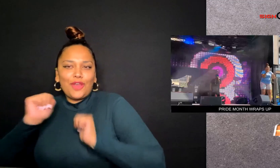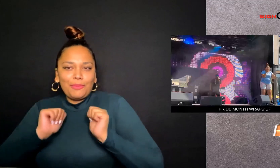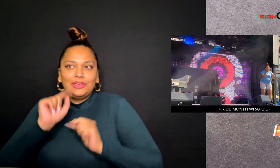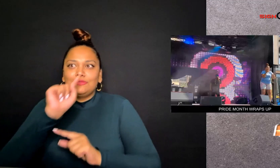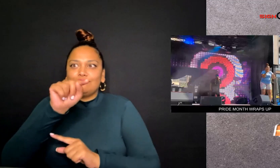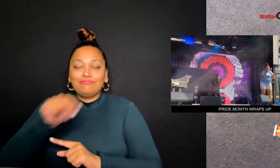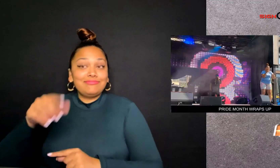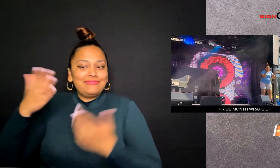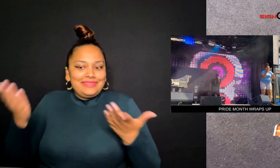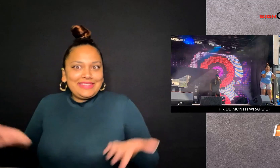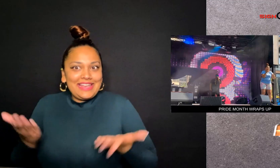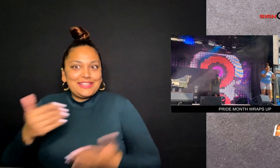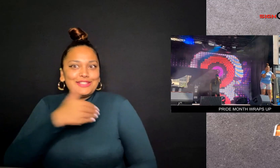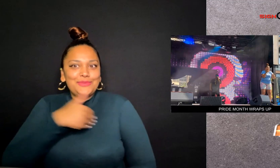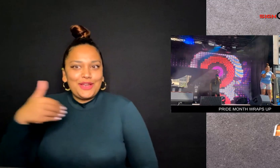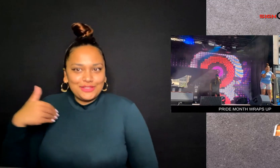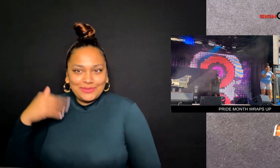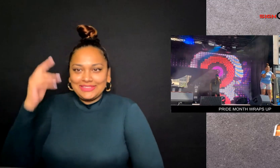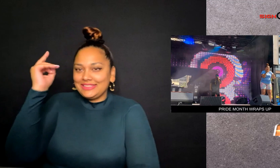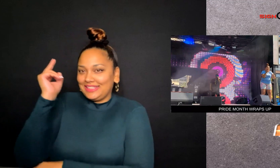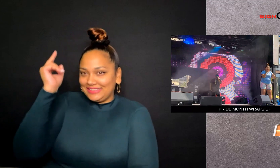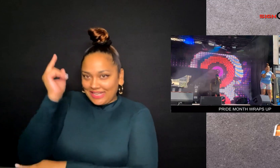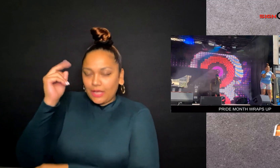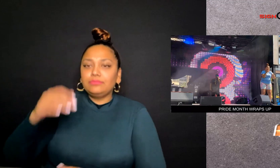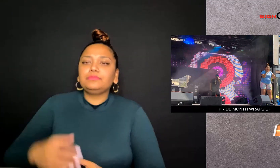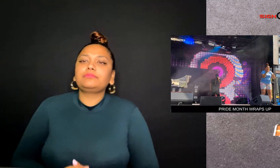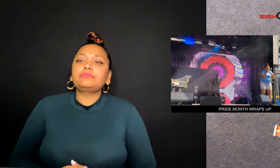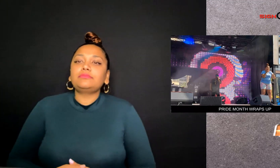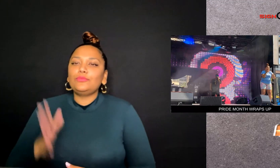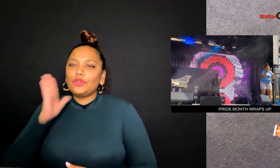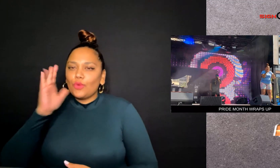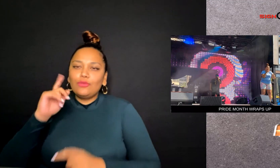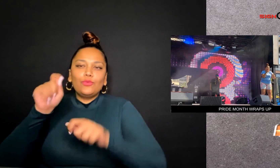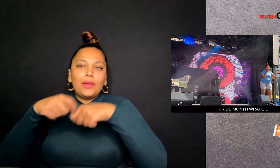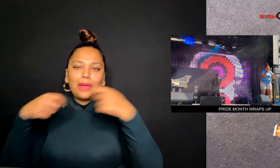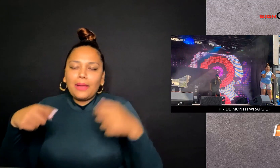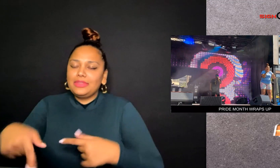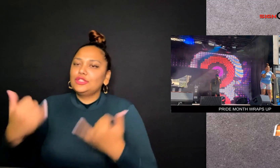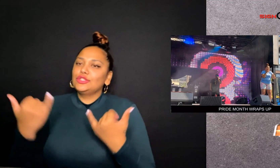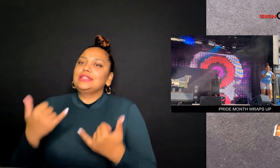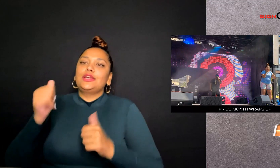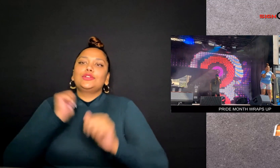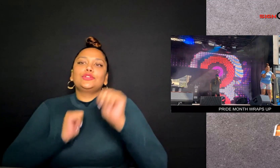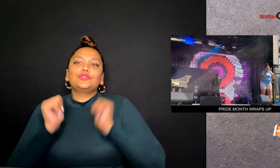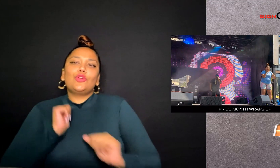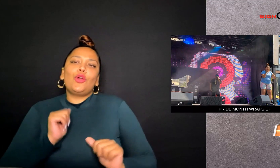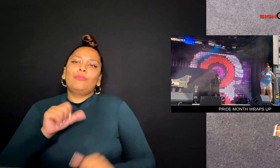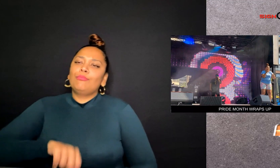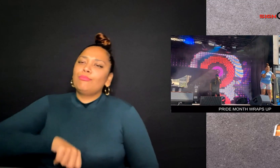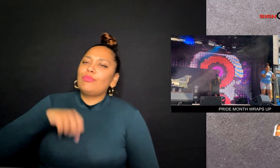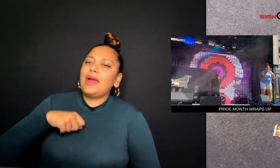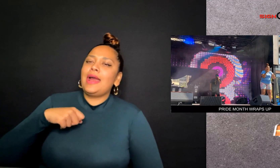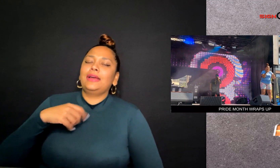Pride parade performances here in Toronto we will wrap up today's show and Pride month